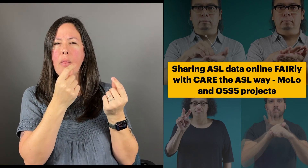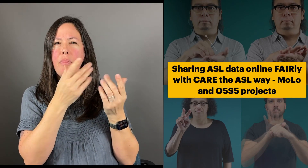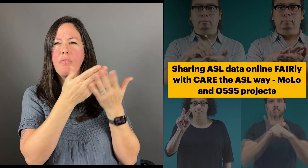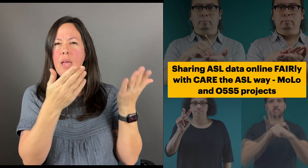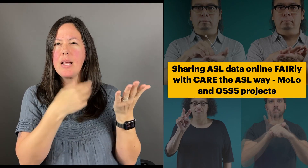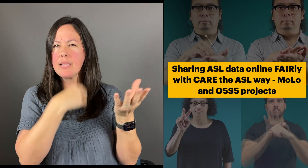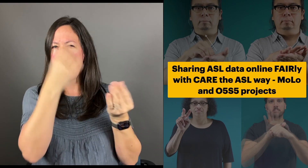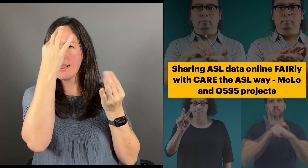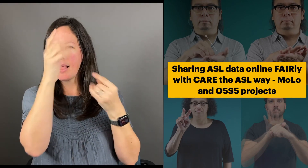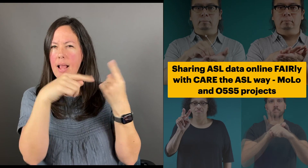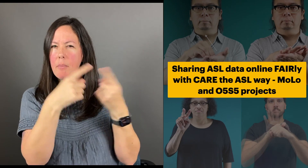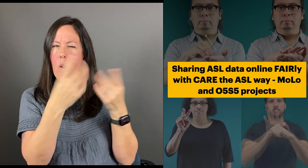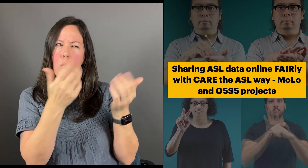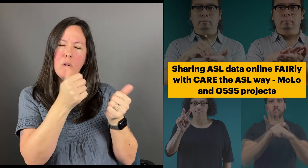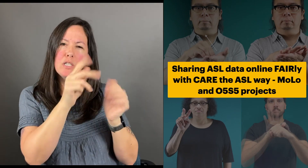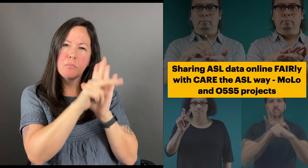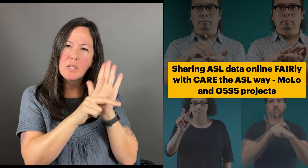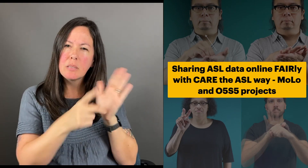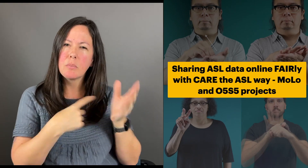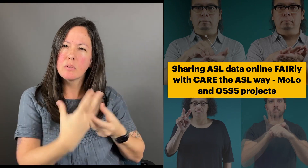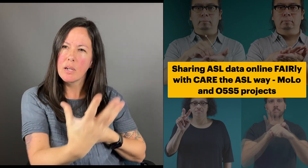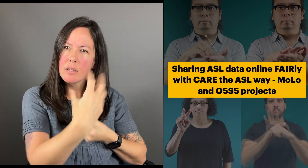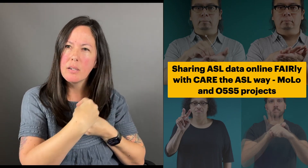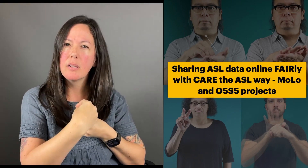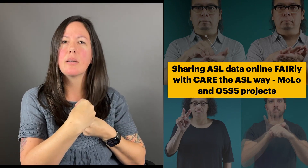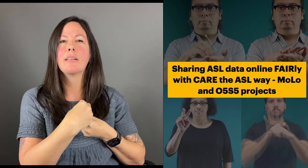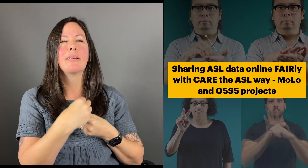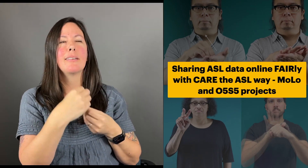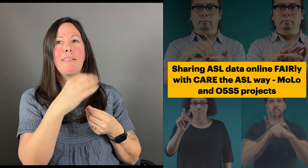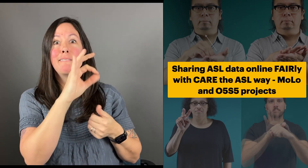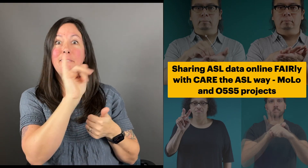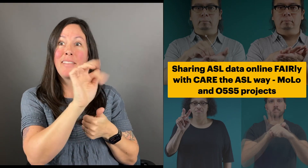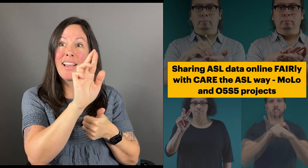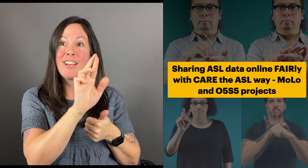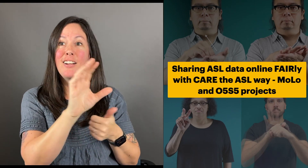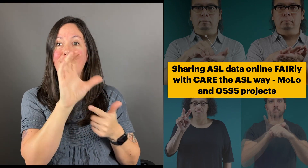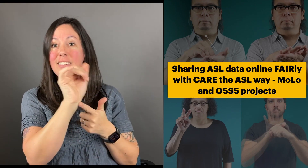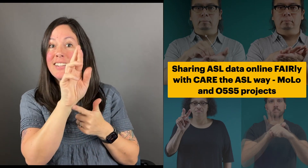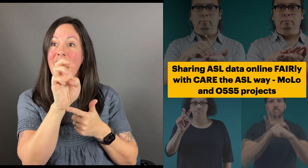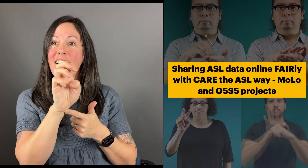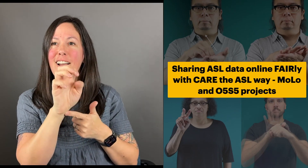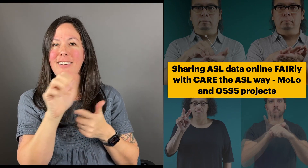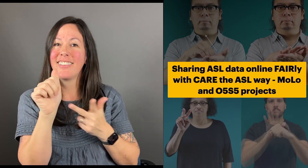of course why I've I've do the work that I do in the way that I do the principles that I've